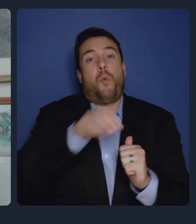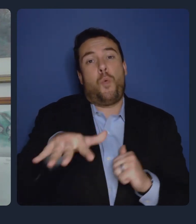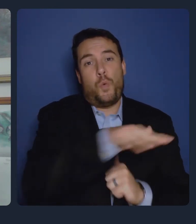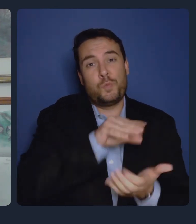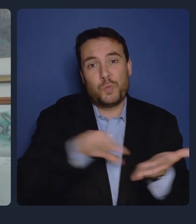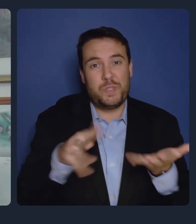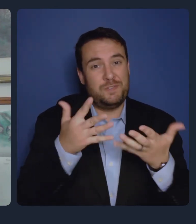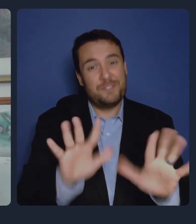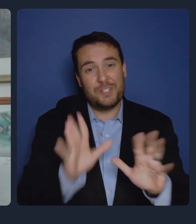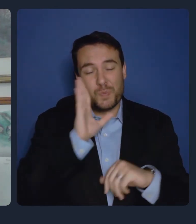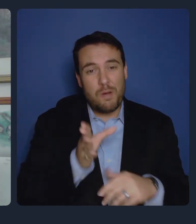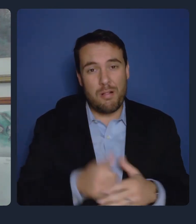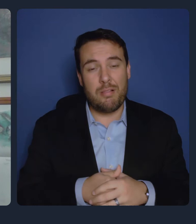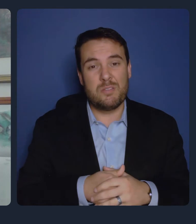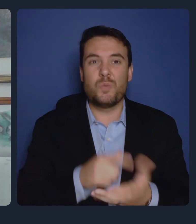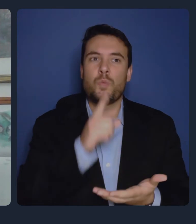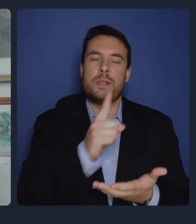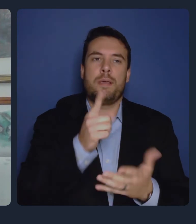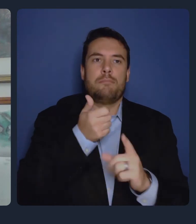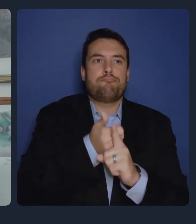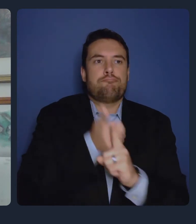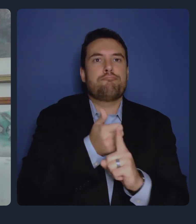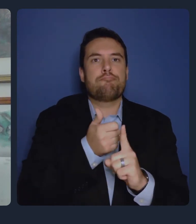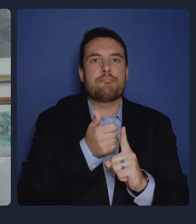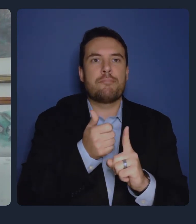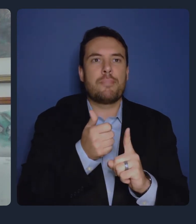And it's really a way of reducing barriers